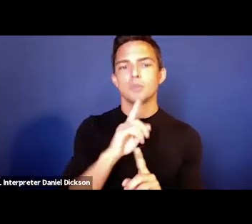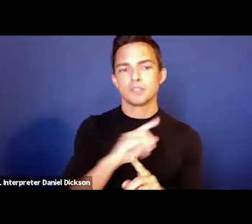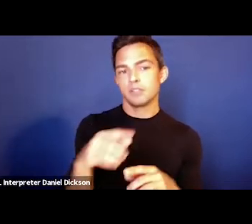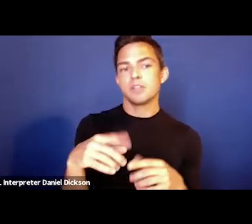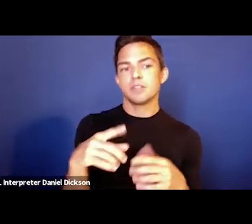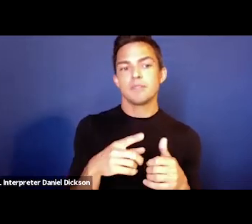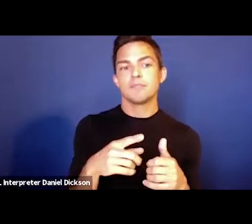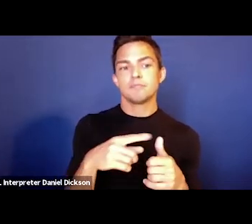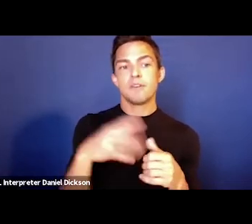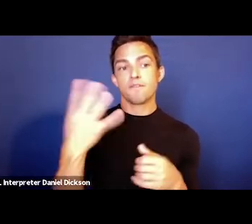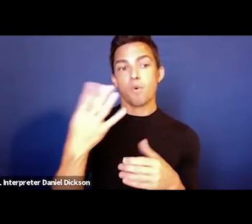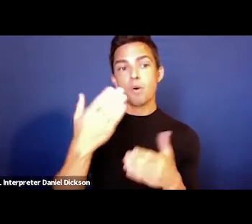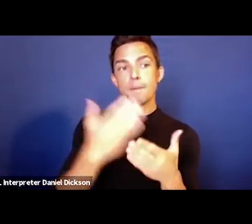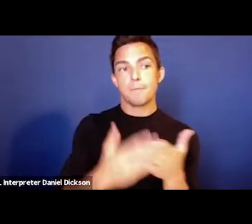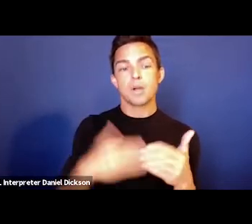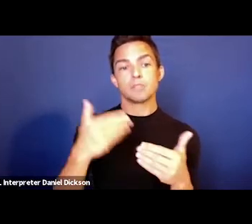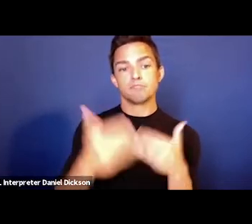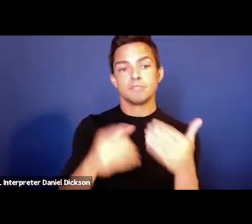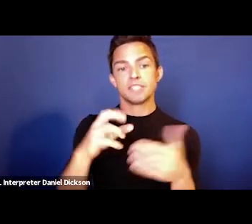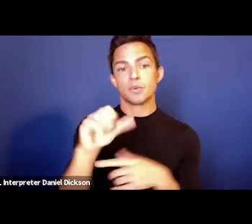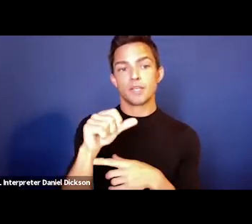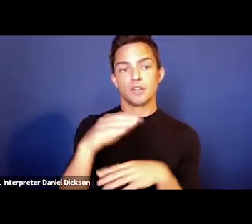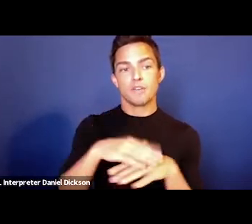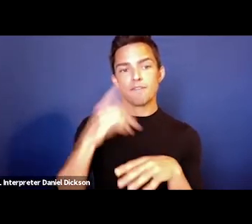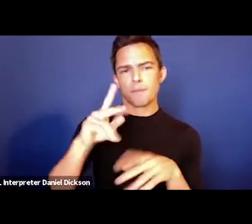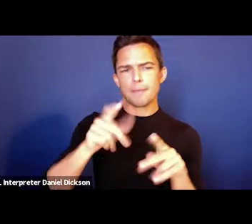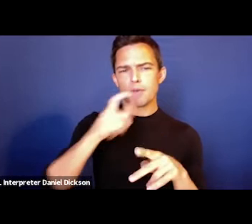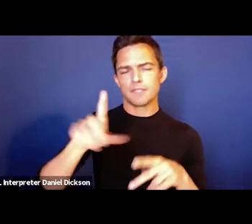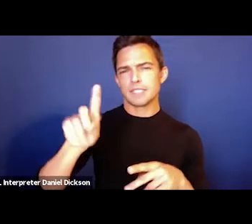research on social isolation and loneliness for people with disabilities conducted by